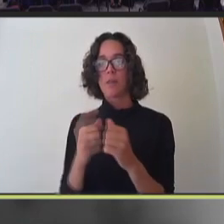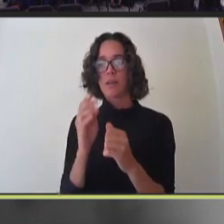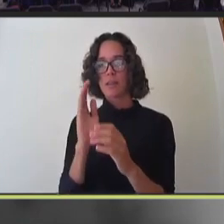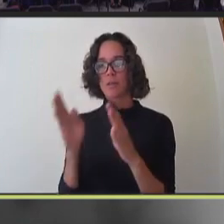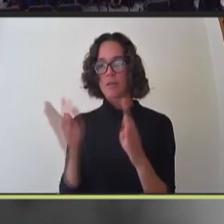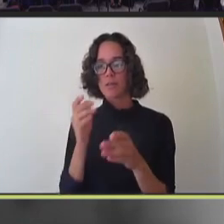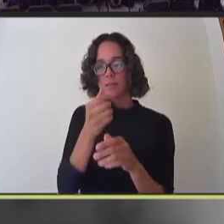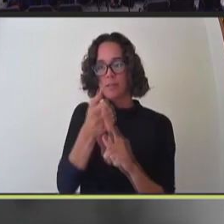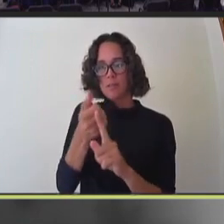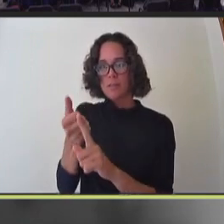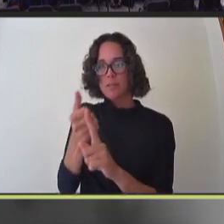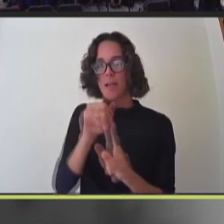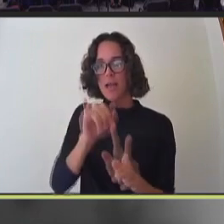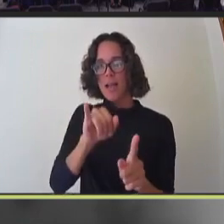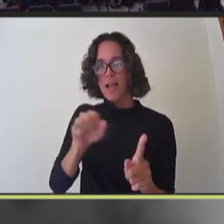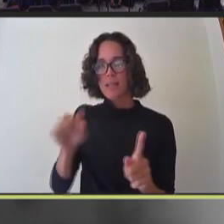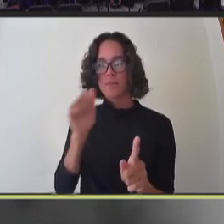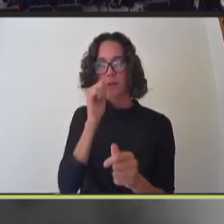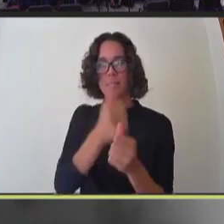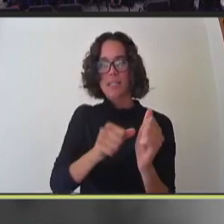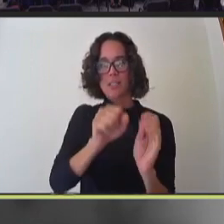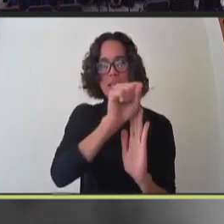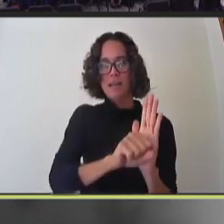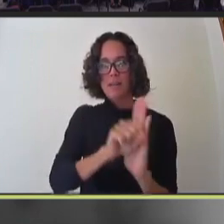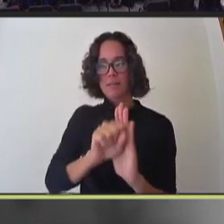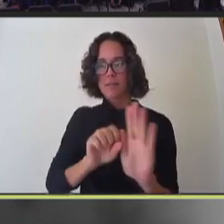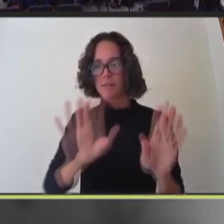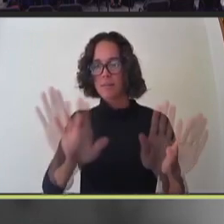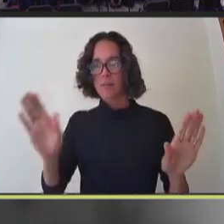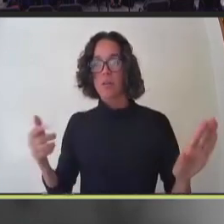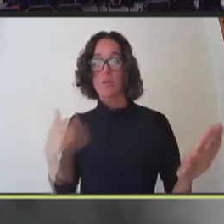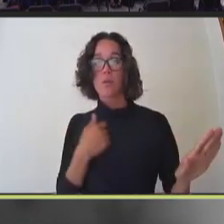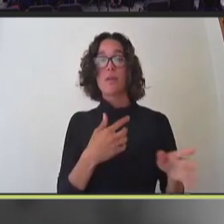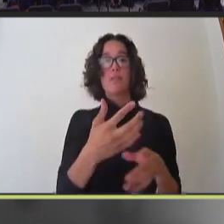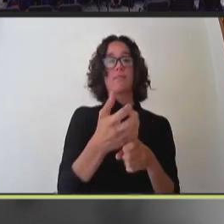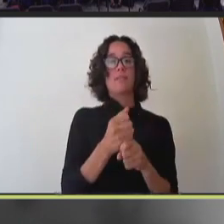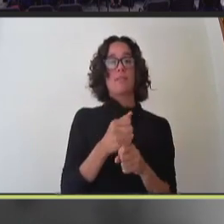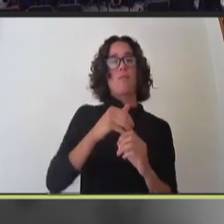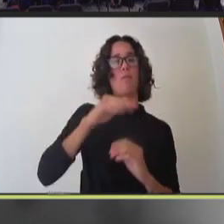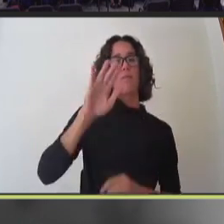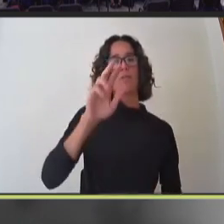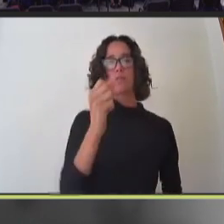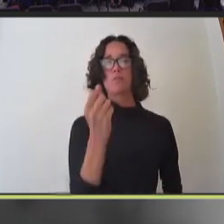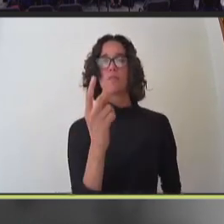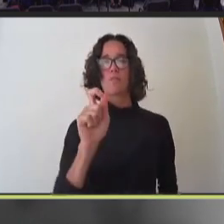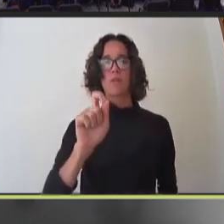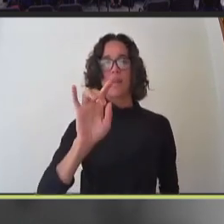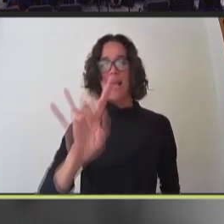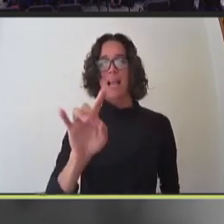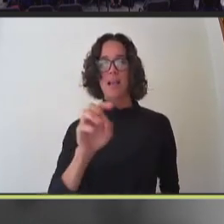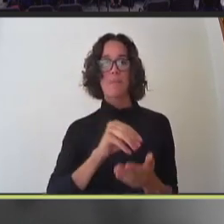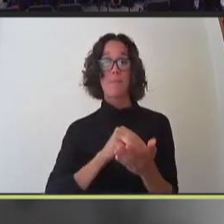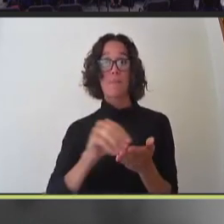And we have received over 12 million -- 12.8 million vaccinations from our communities